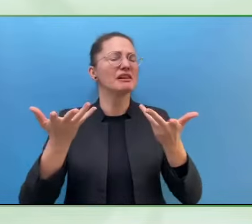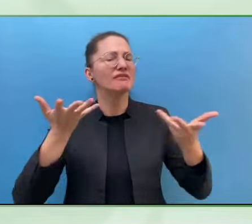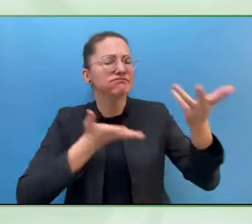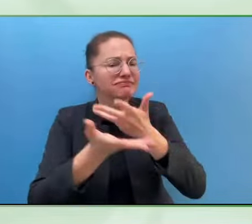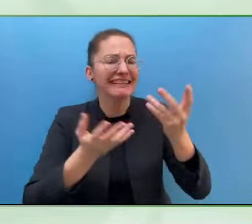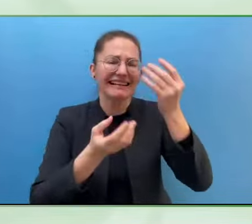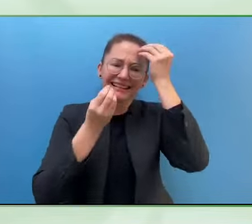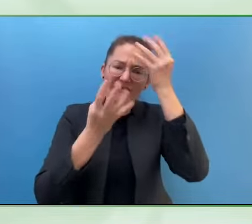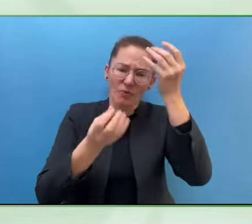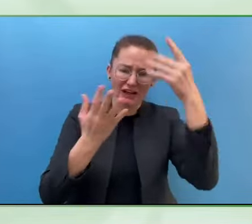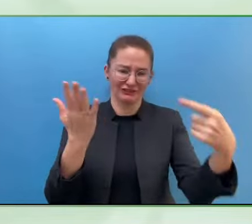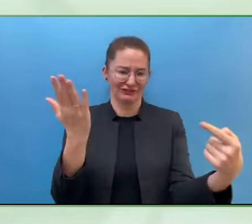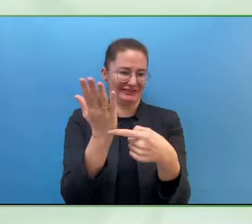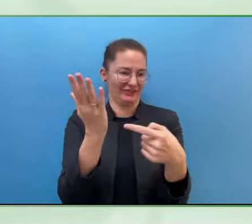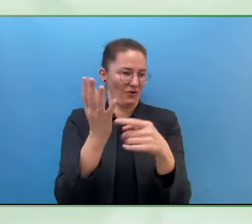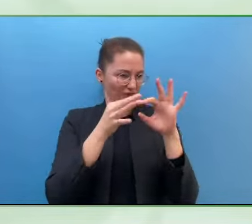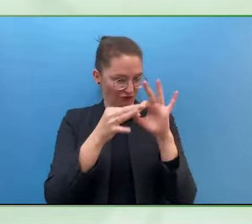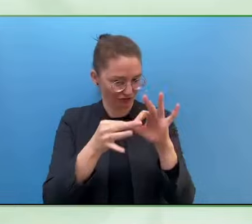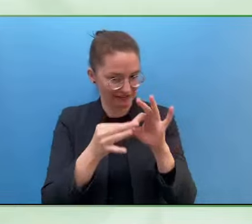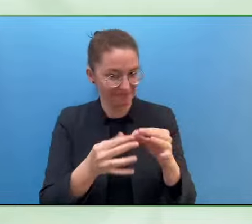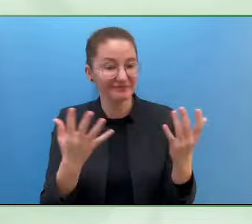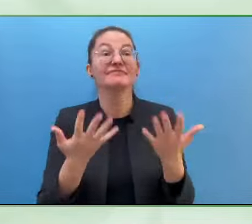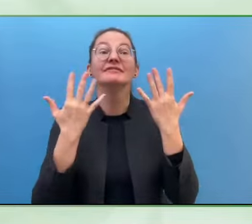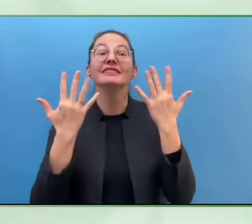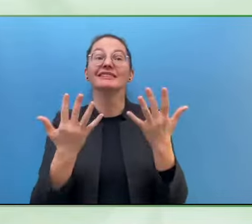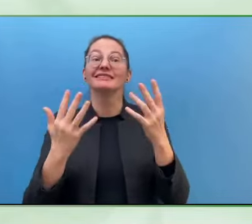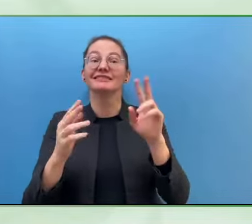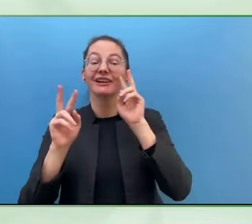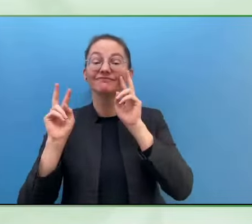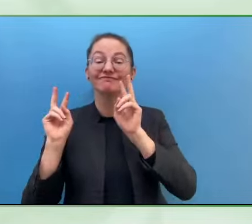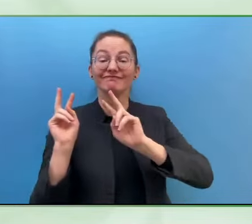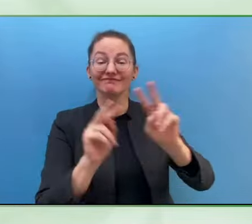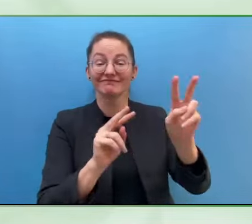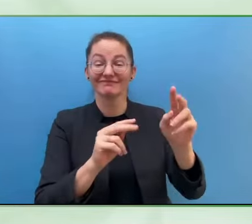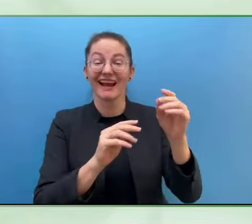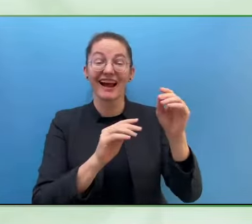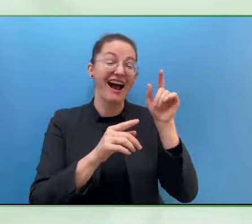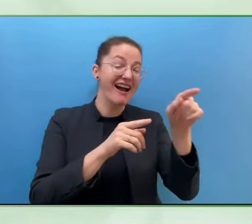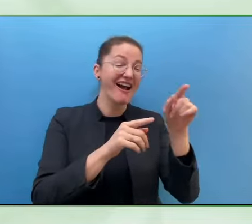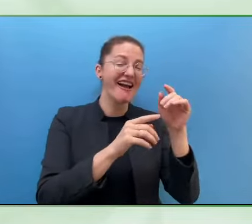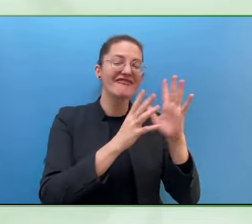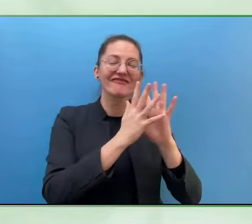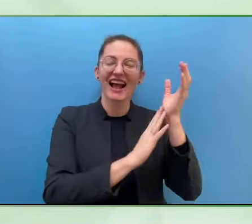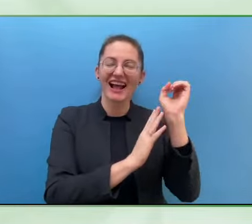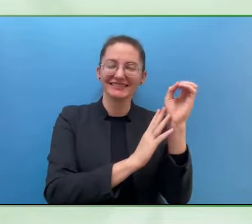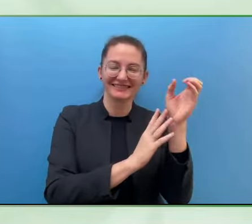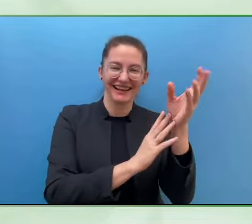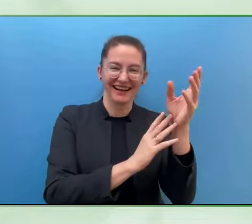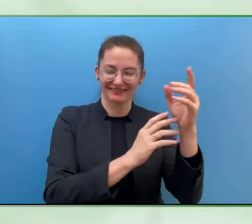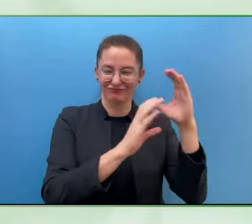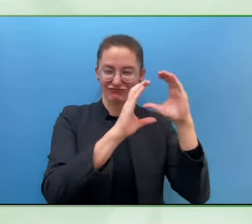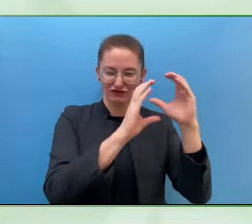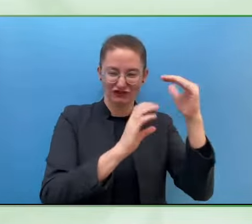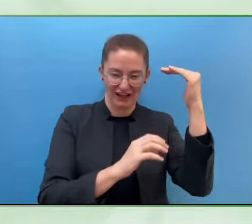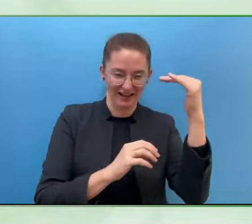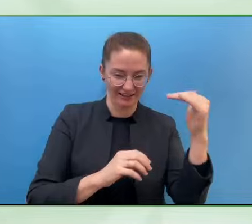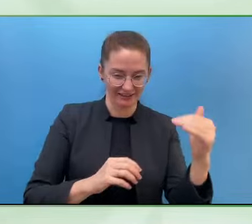Please introduce yourself, your role and also the company.